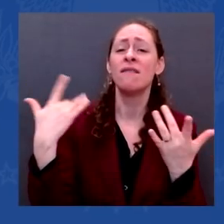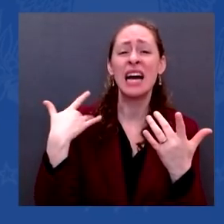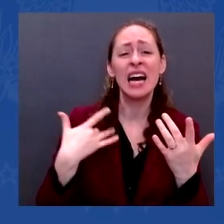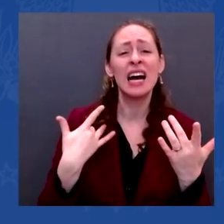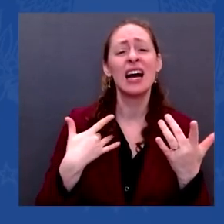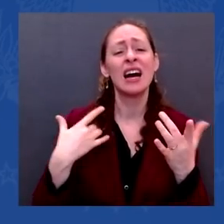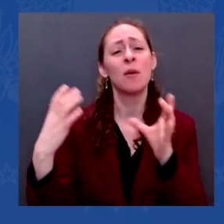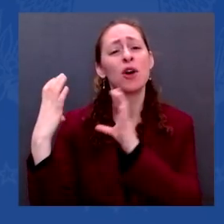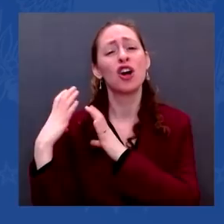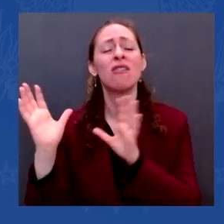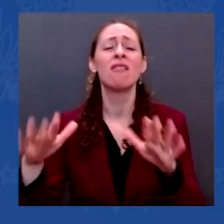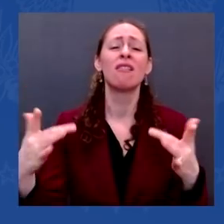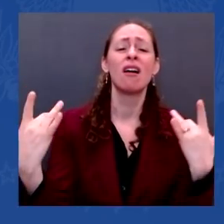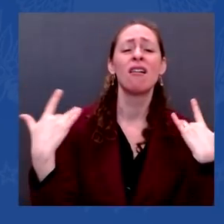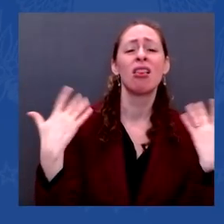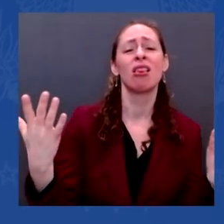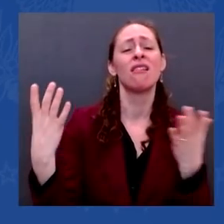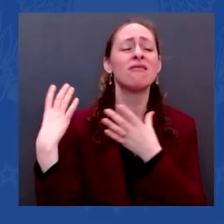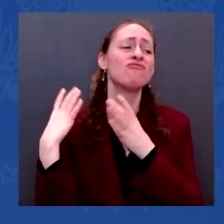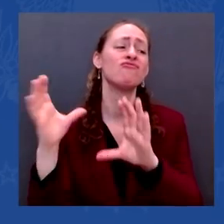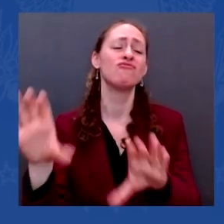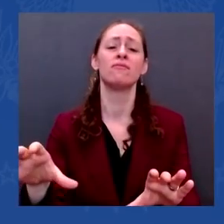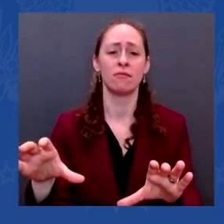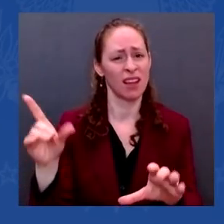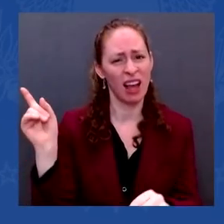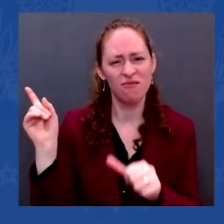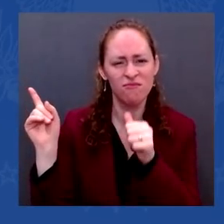Through all his hardships, he has persisted.